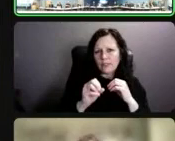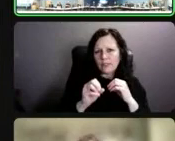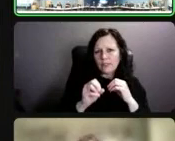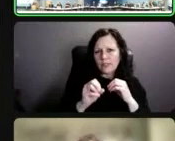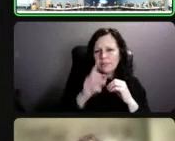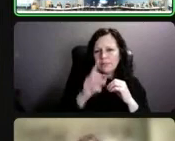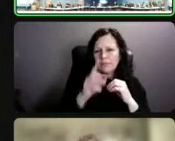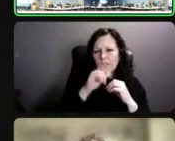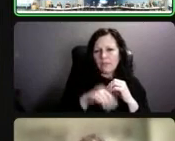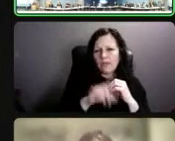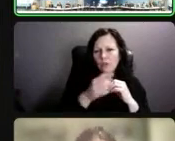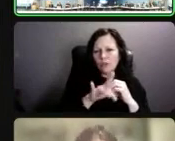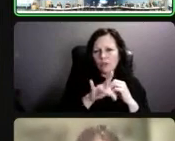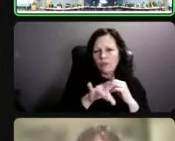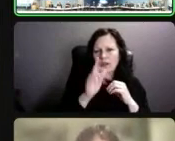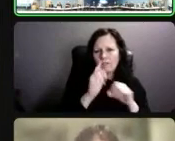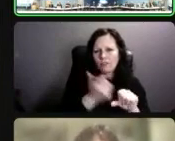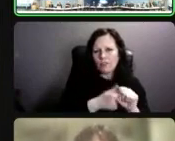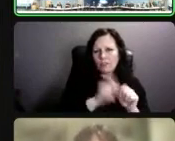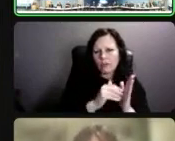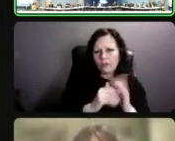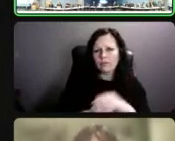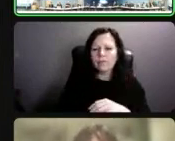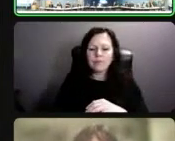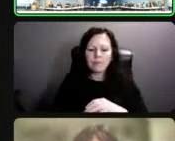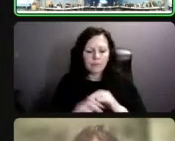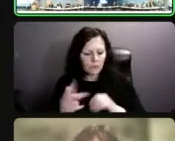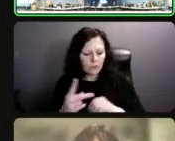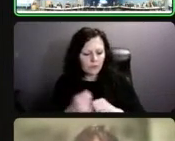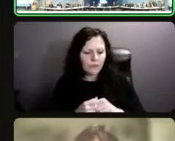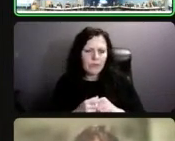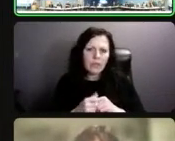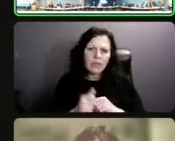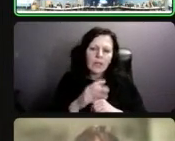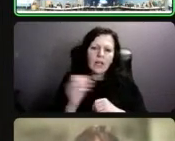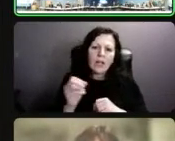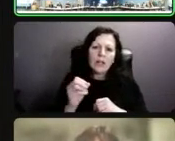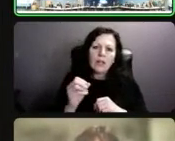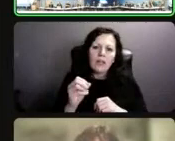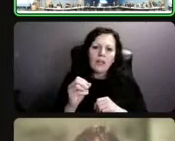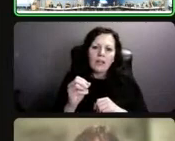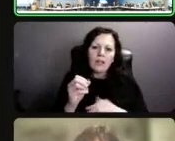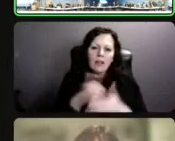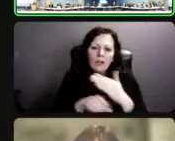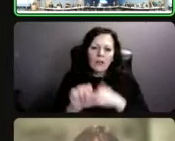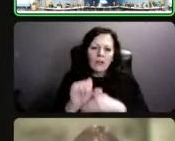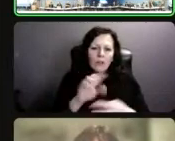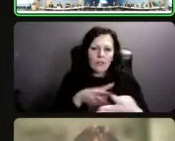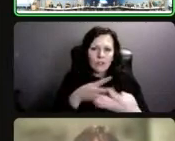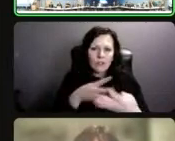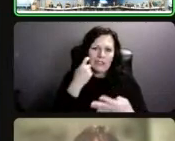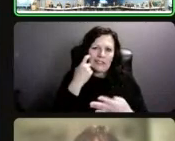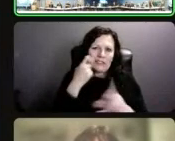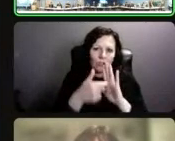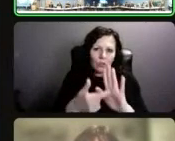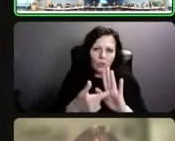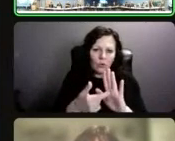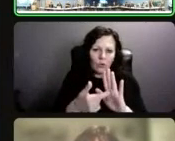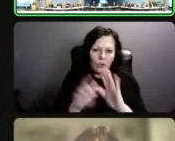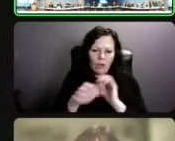SALES IN JUST UNDER TWELVE HUNDRED DOLLARS YOU WOULD ADD